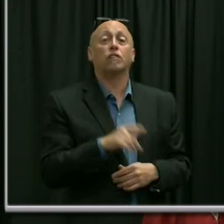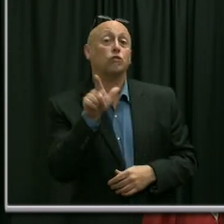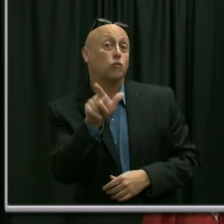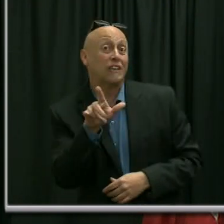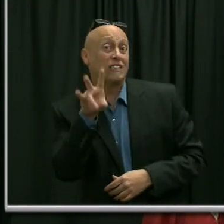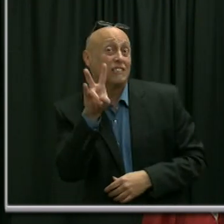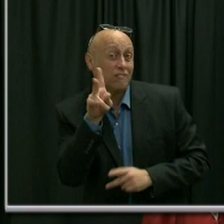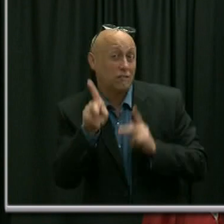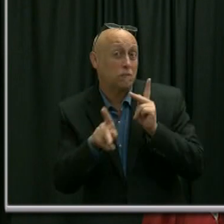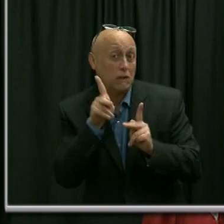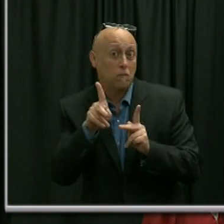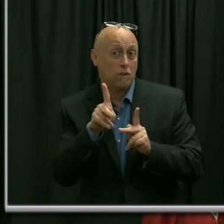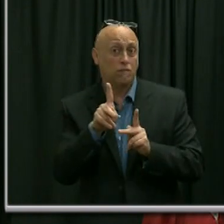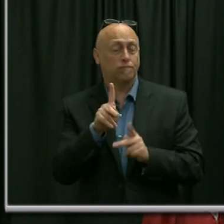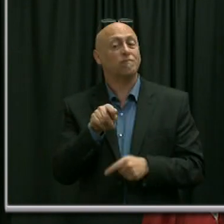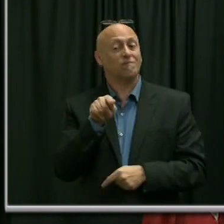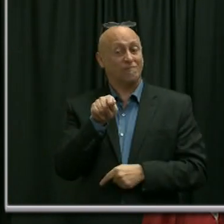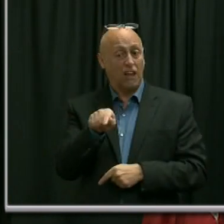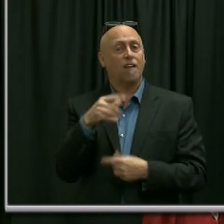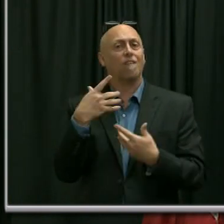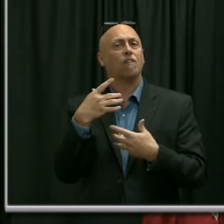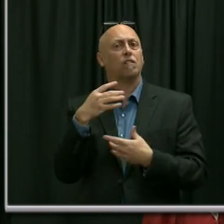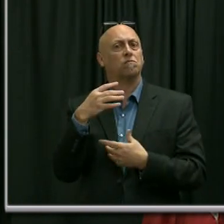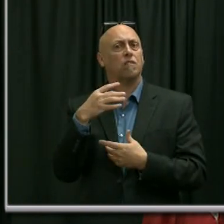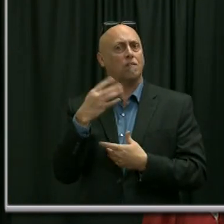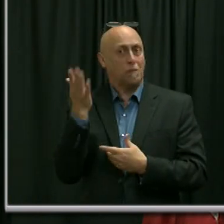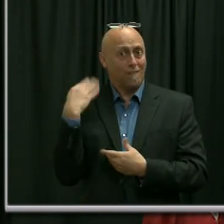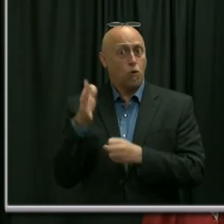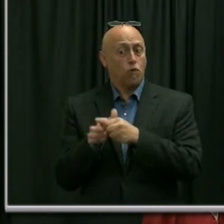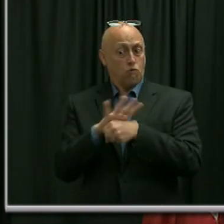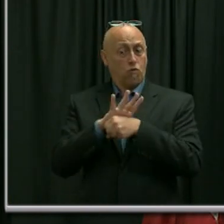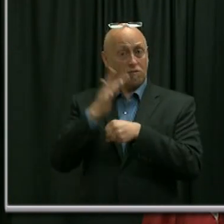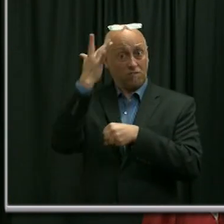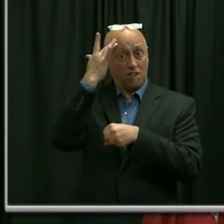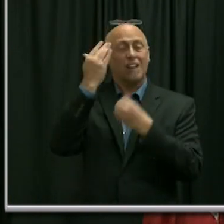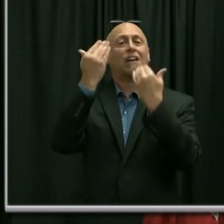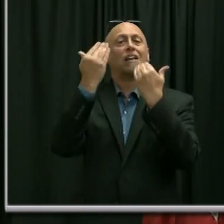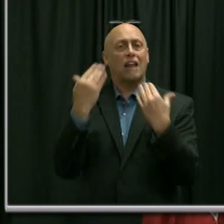SYMPTOMS. TWENTY SEVEN PEOPLE